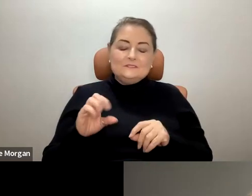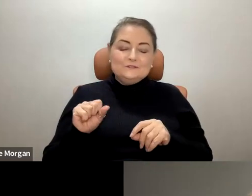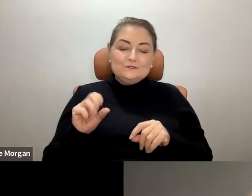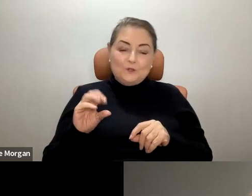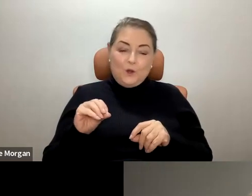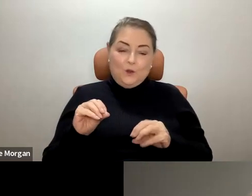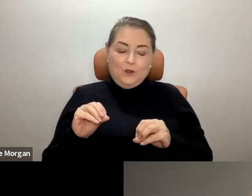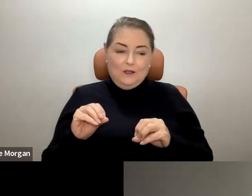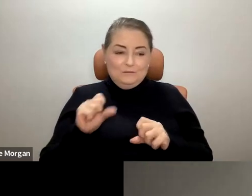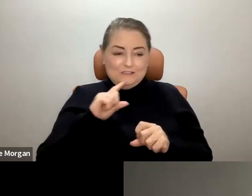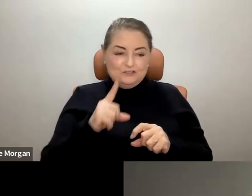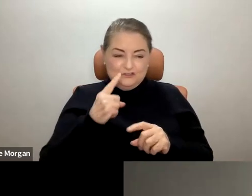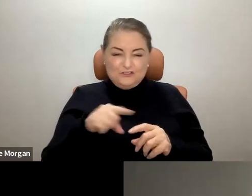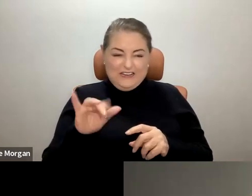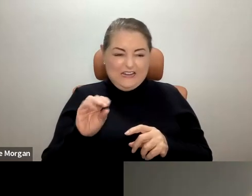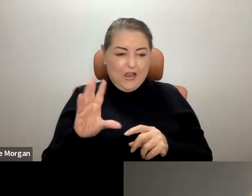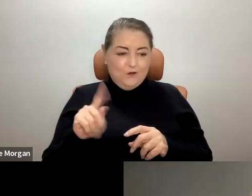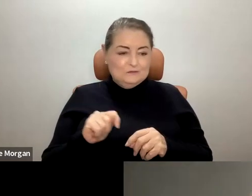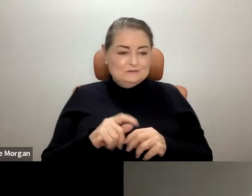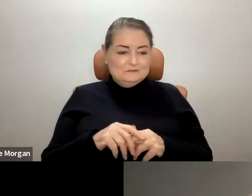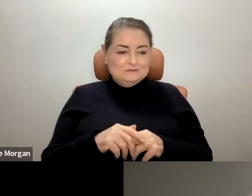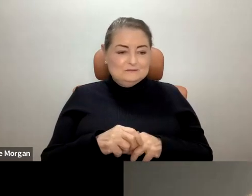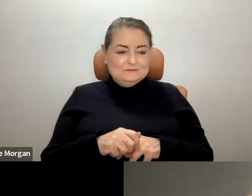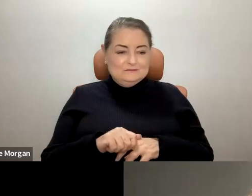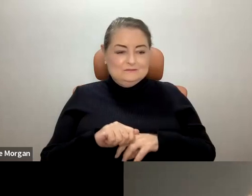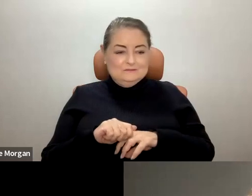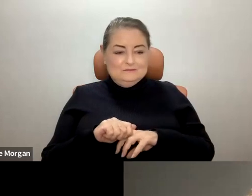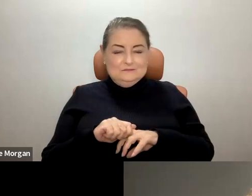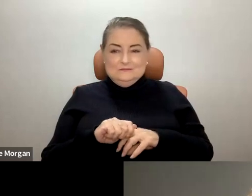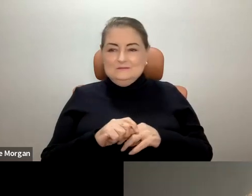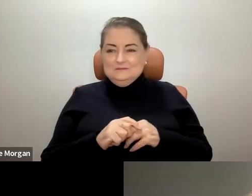to check that out. And let me see here. Oh, we have another, we